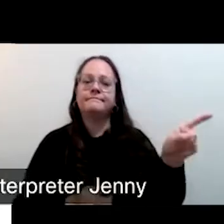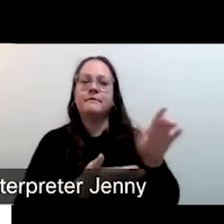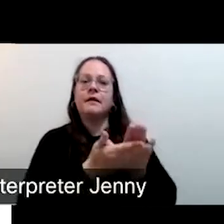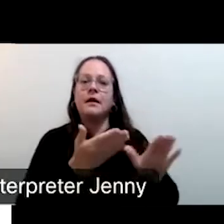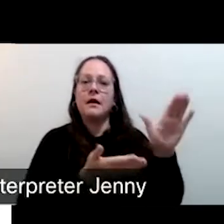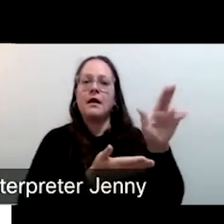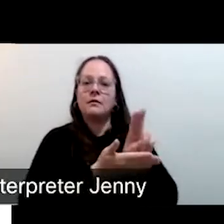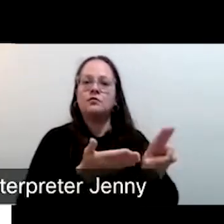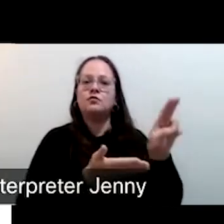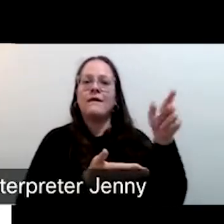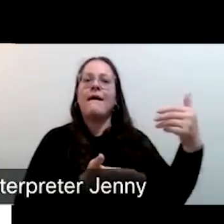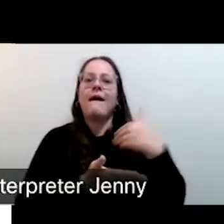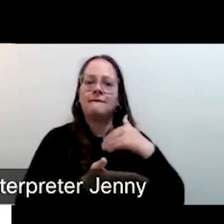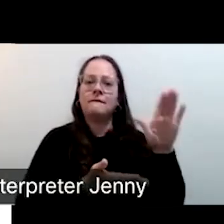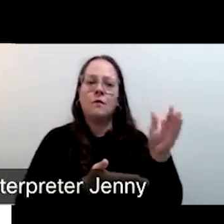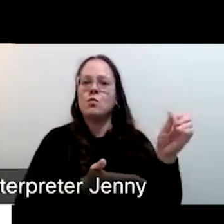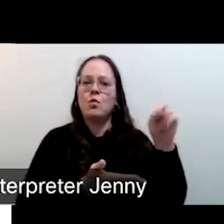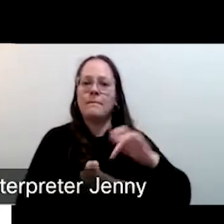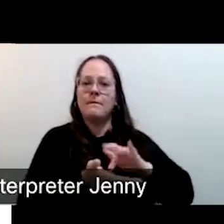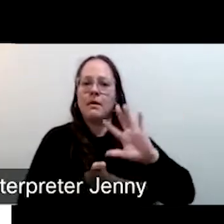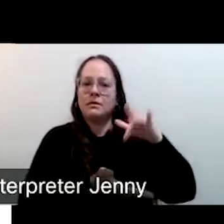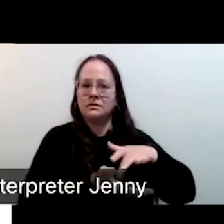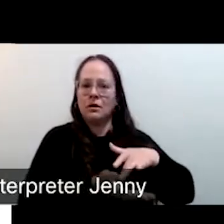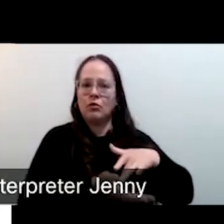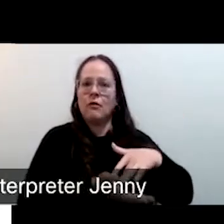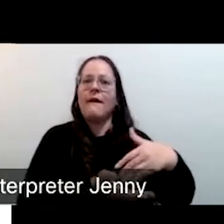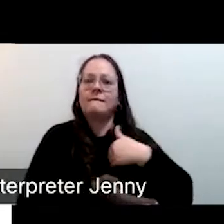have medical centers staffed by qualifying individuals.